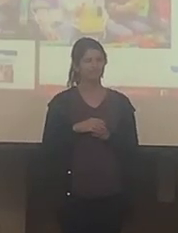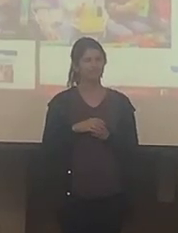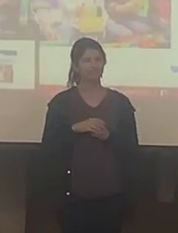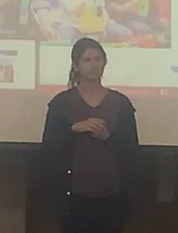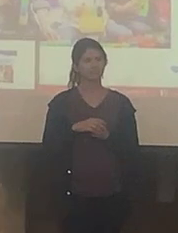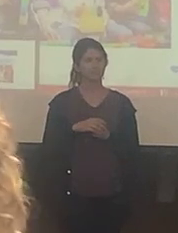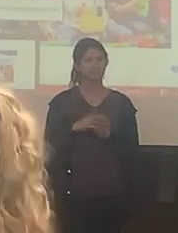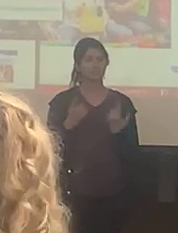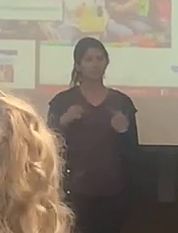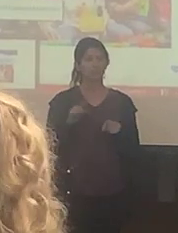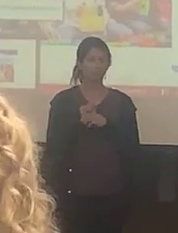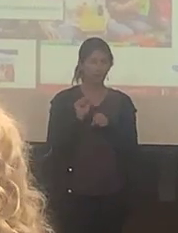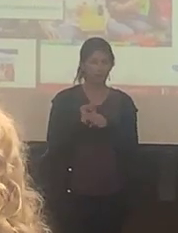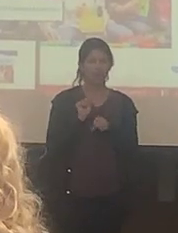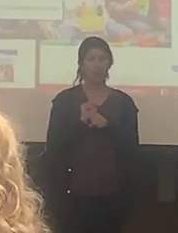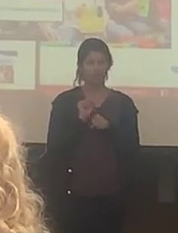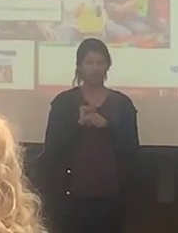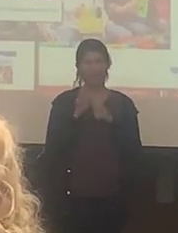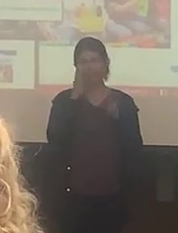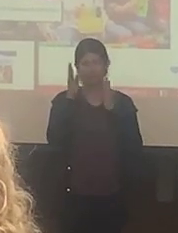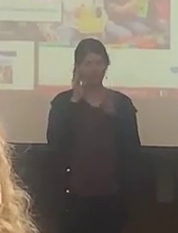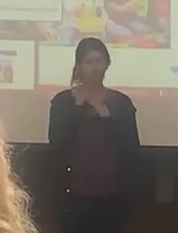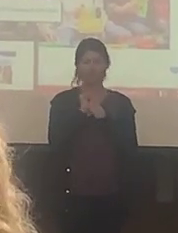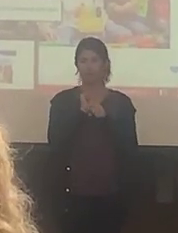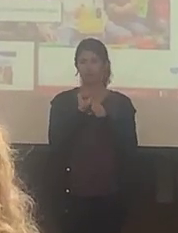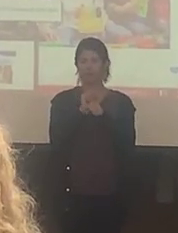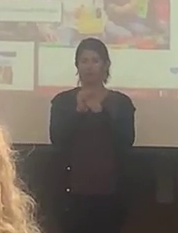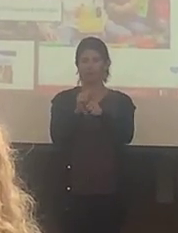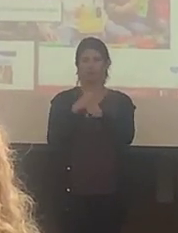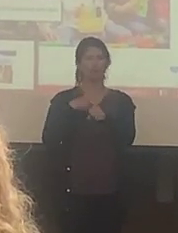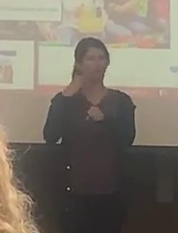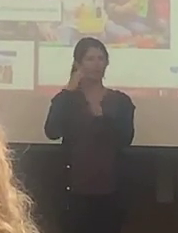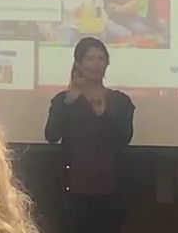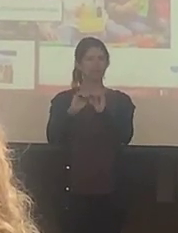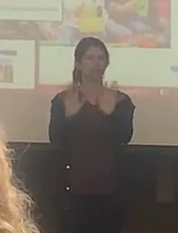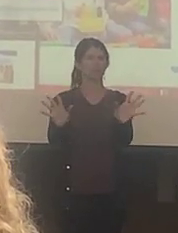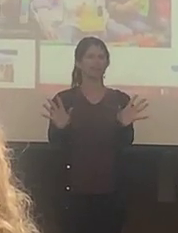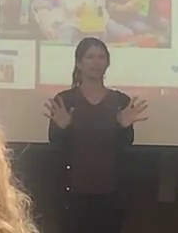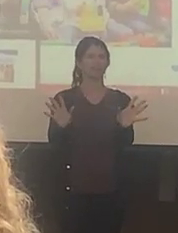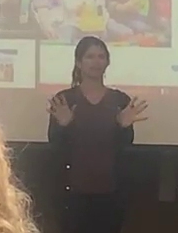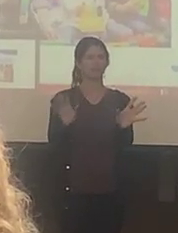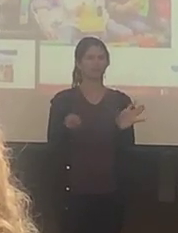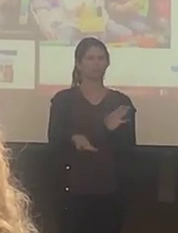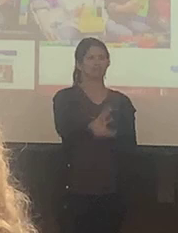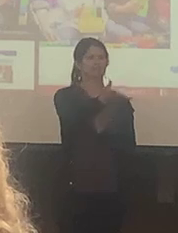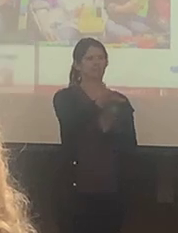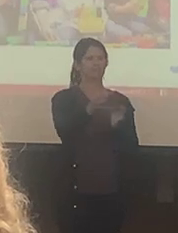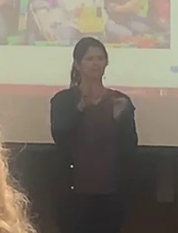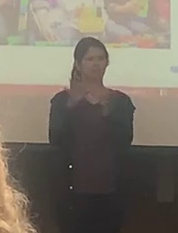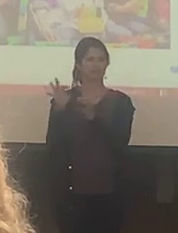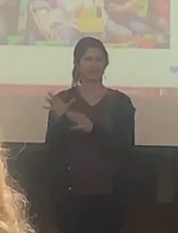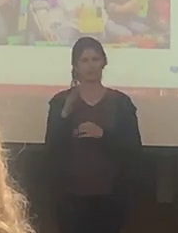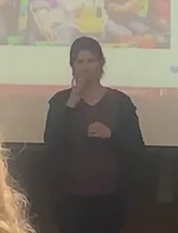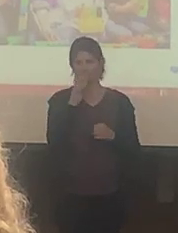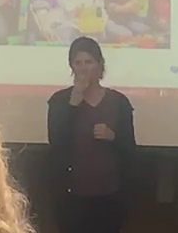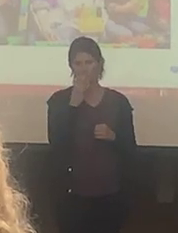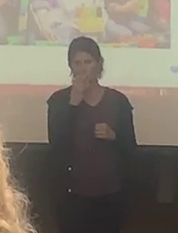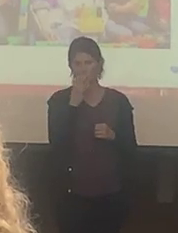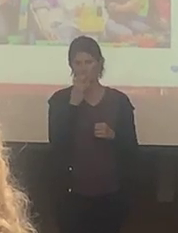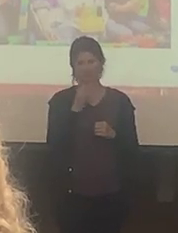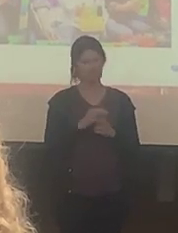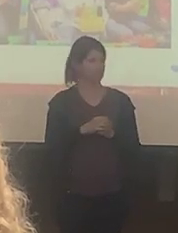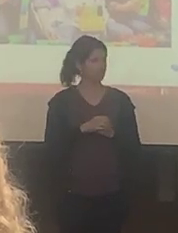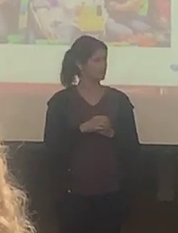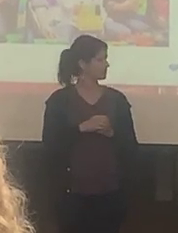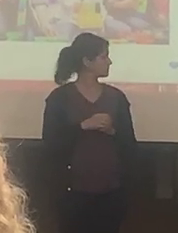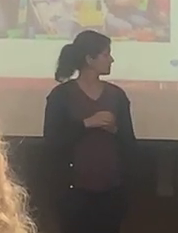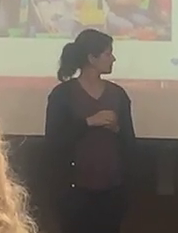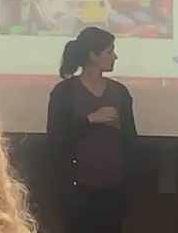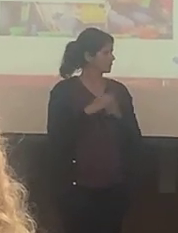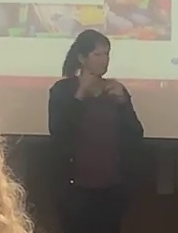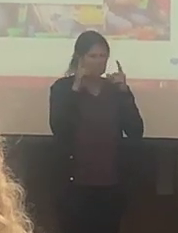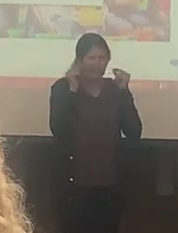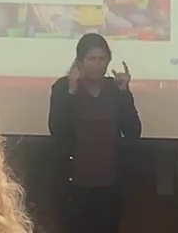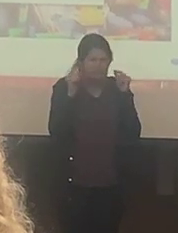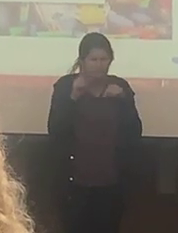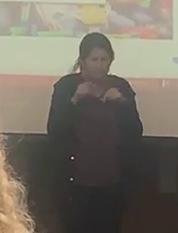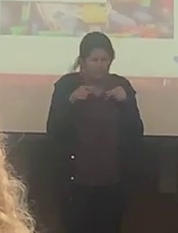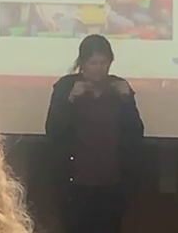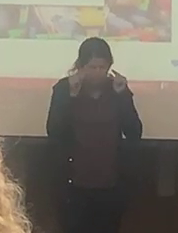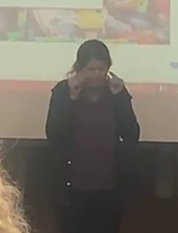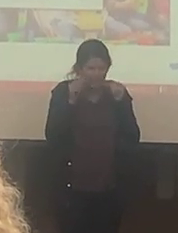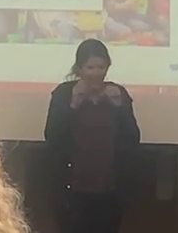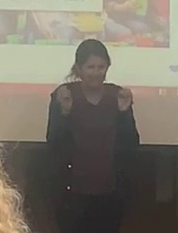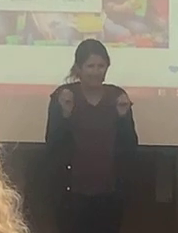for so long